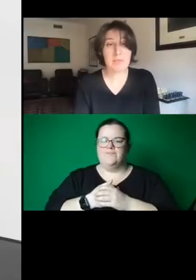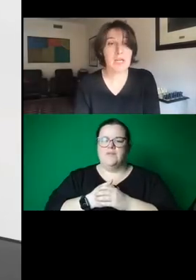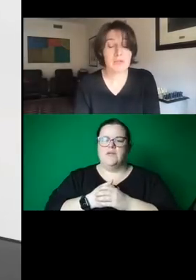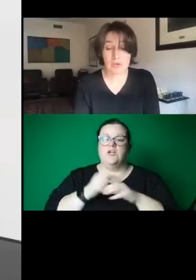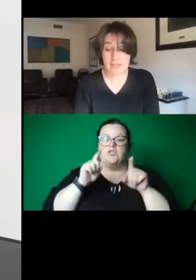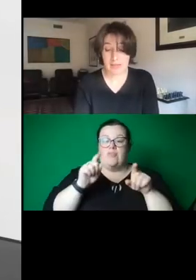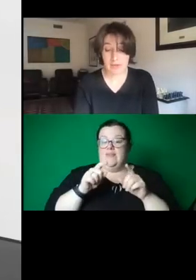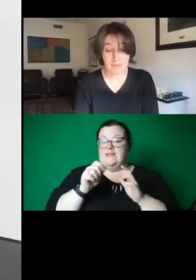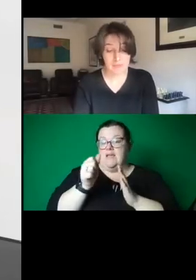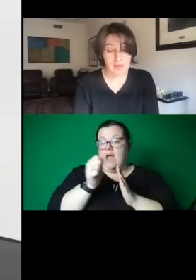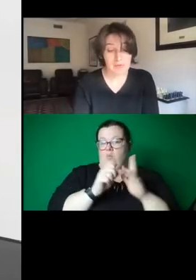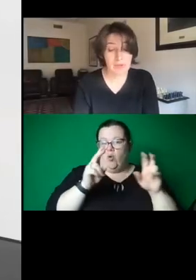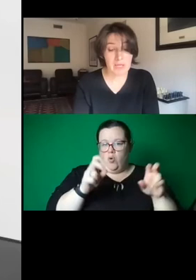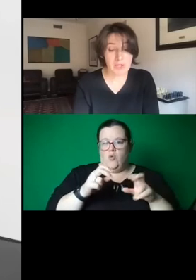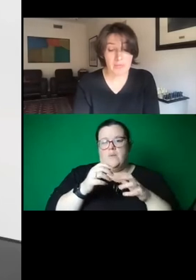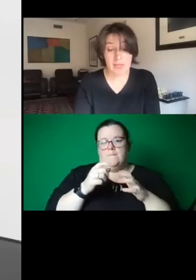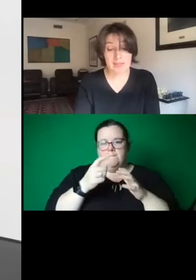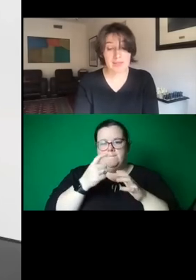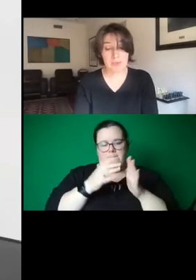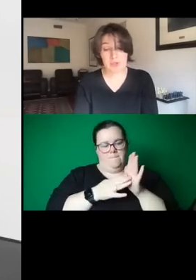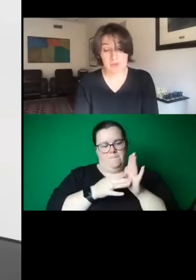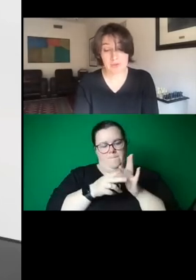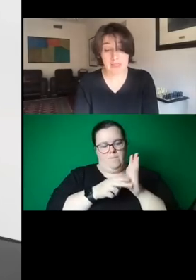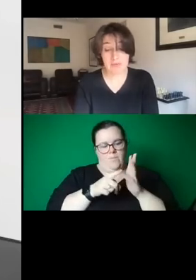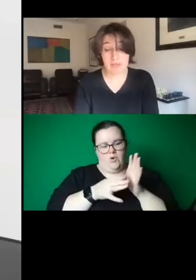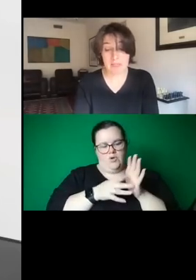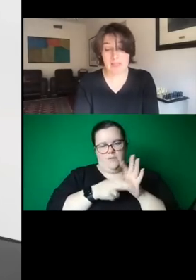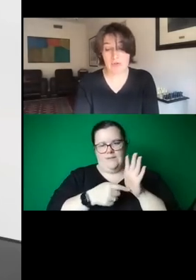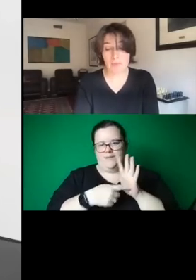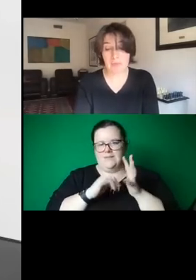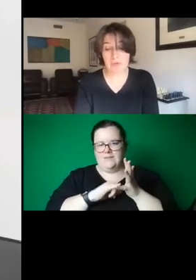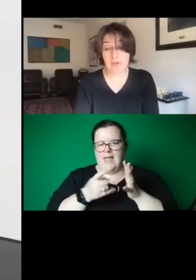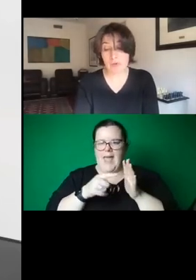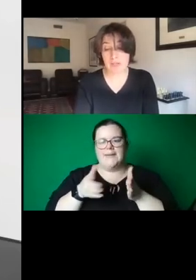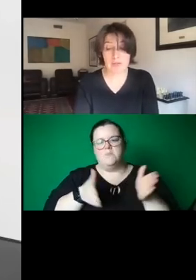lawrence gallery for the matches prize exhibition creating replicas of melbourne's colonial